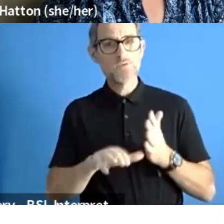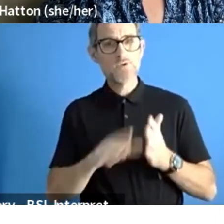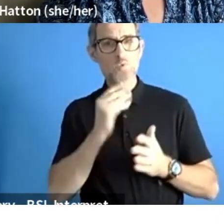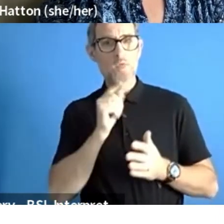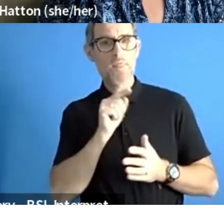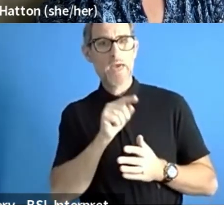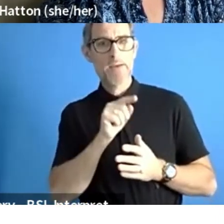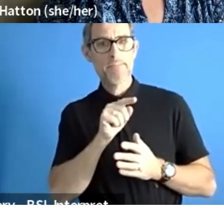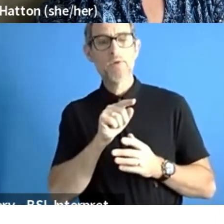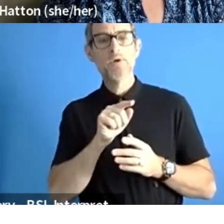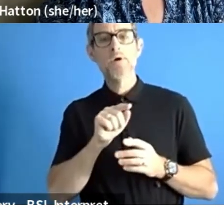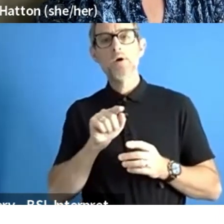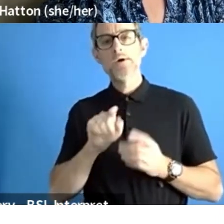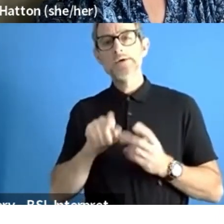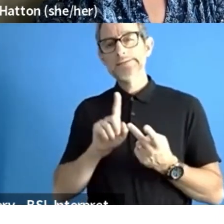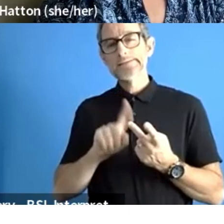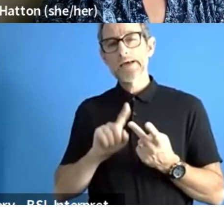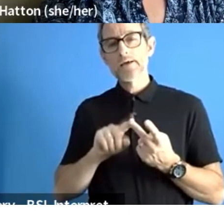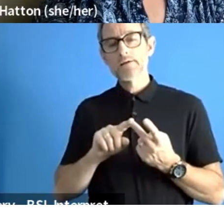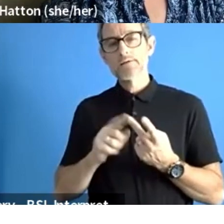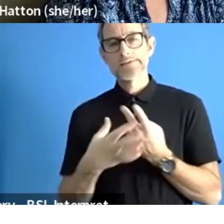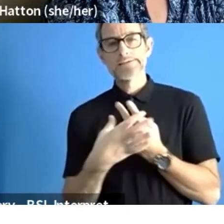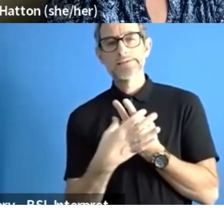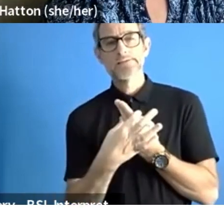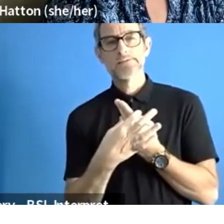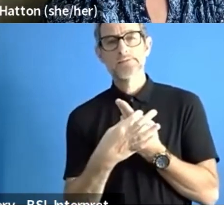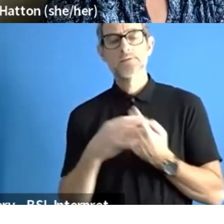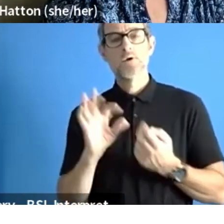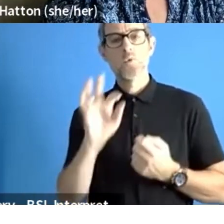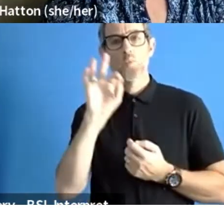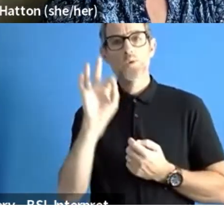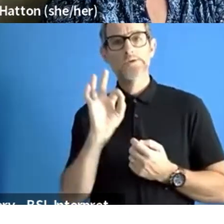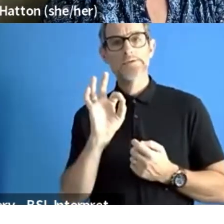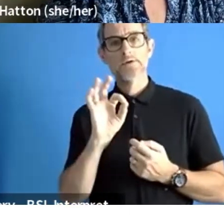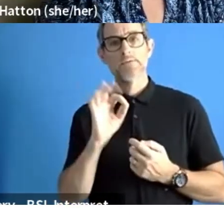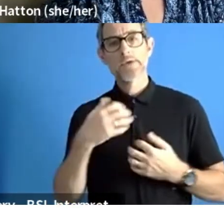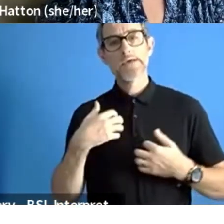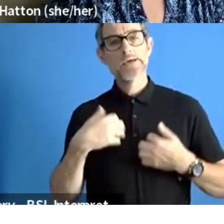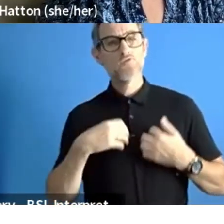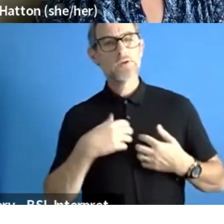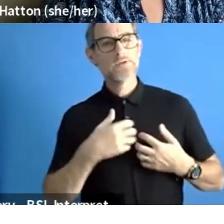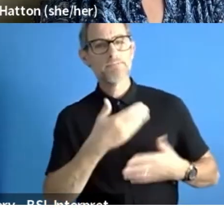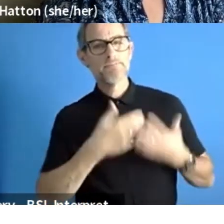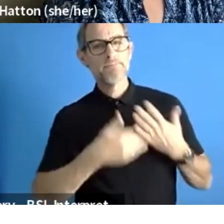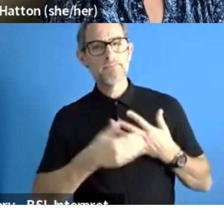Another question that's allied to that is they would be interesting to hear thoughts on